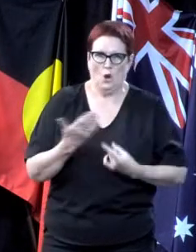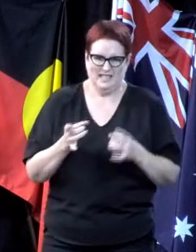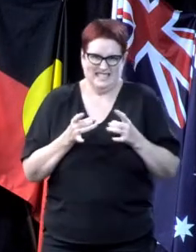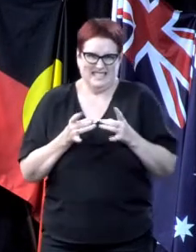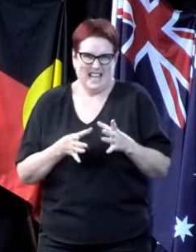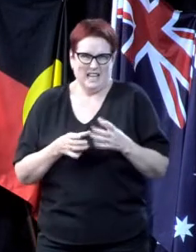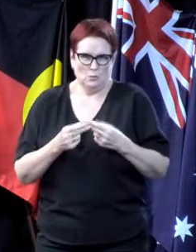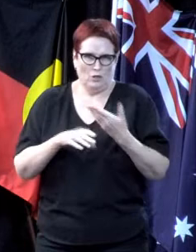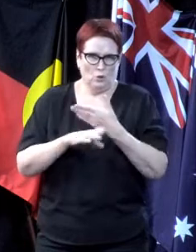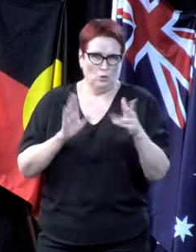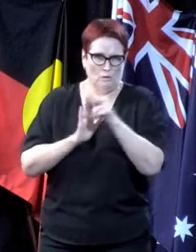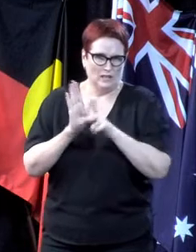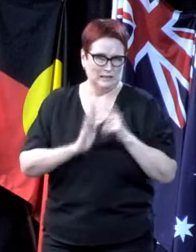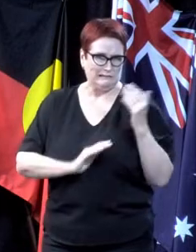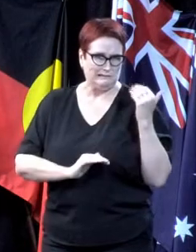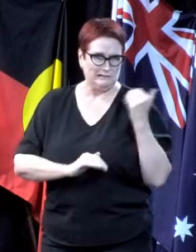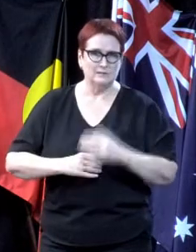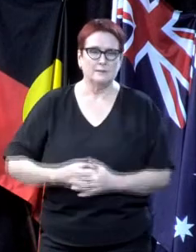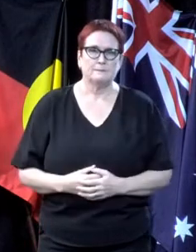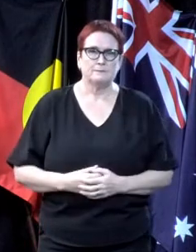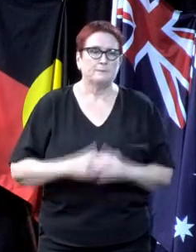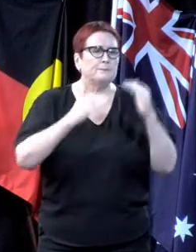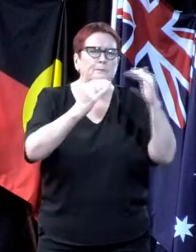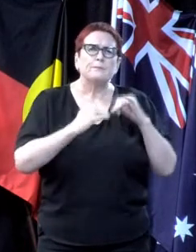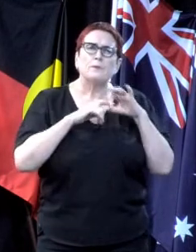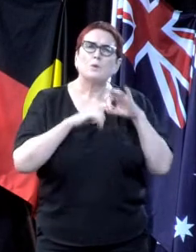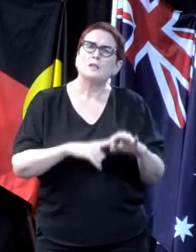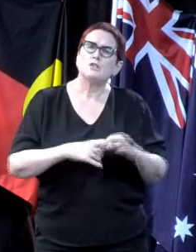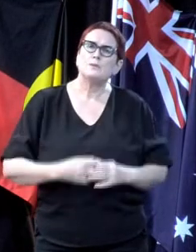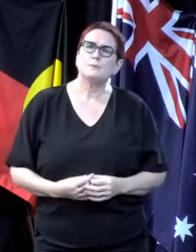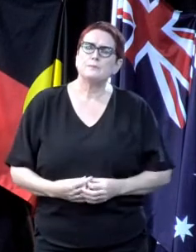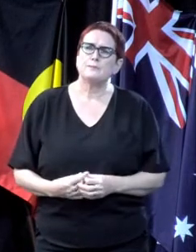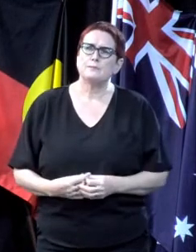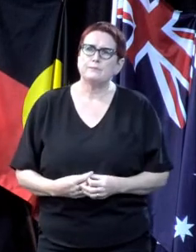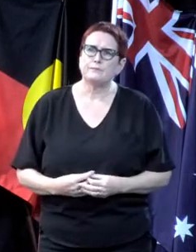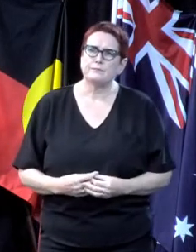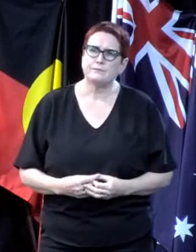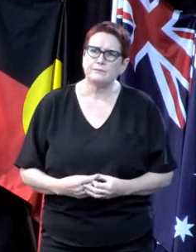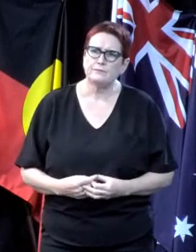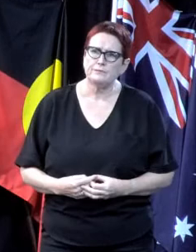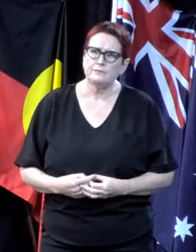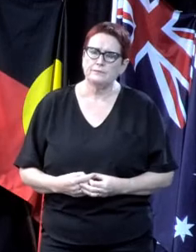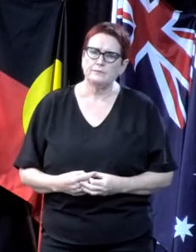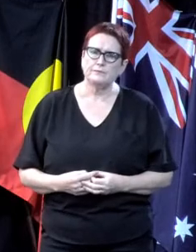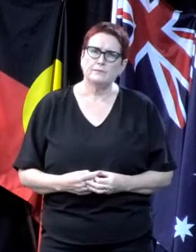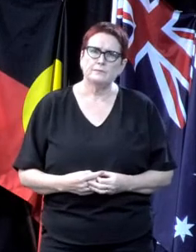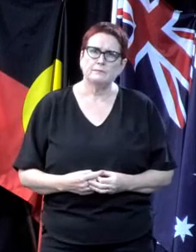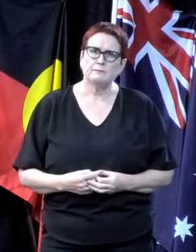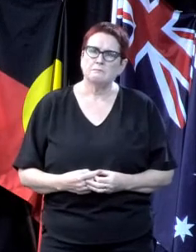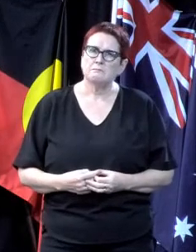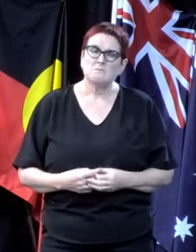What I want to turn to now is what you see as the barriers and/or challenges in